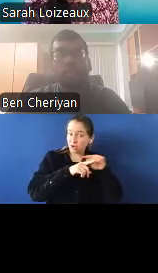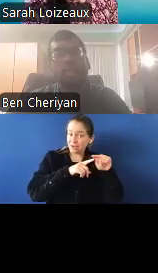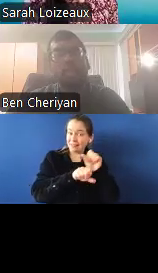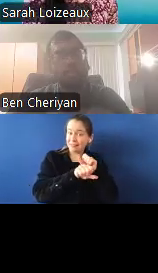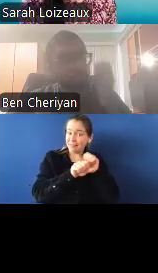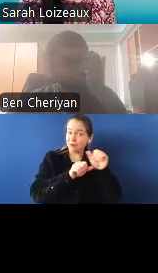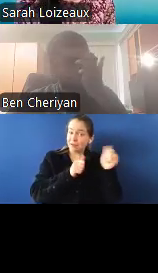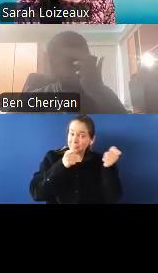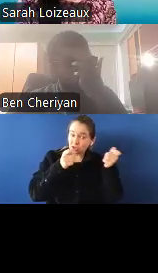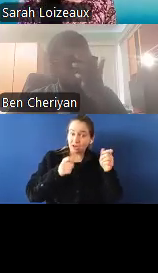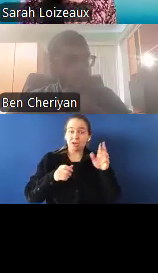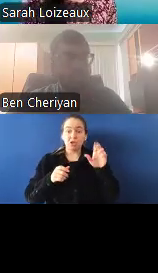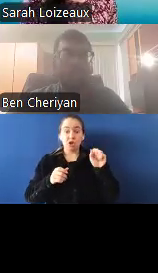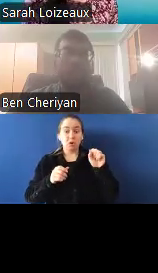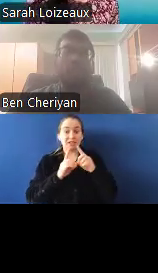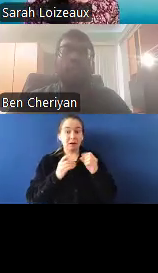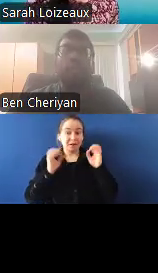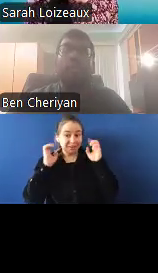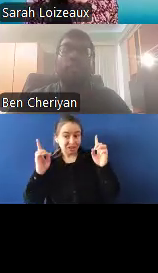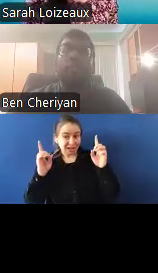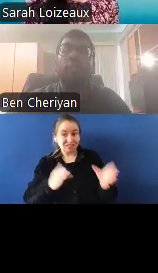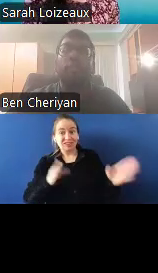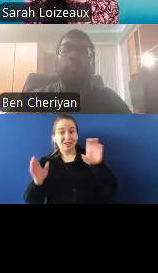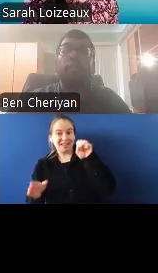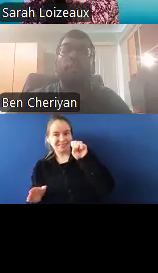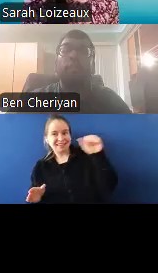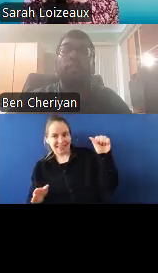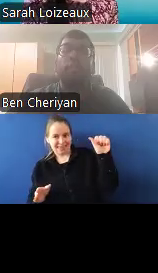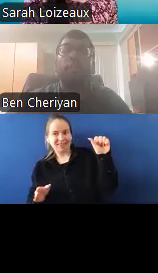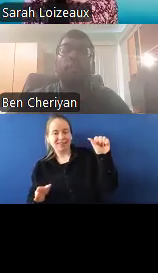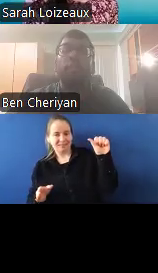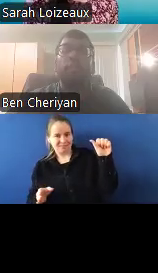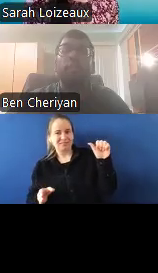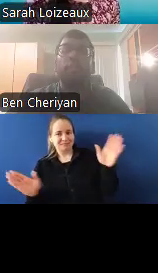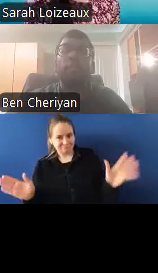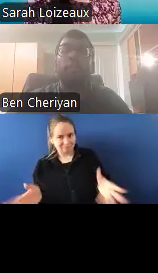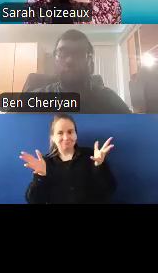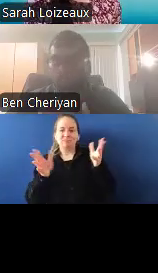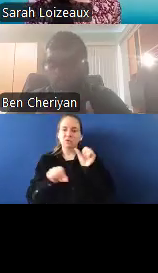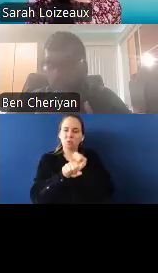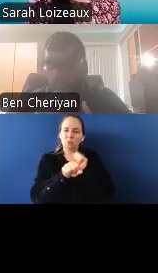of Education, and Social Security Administration to enhance workforce development and leveraging